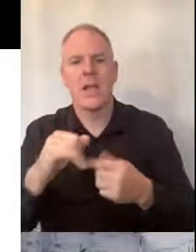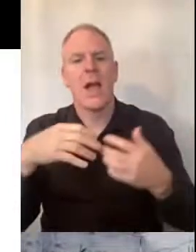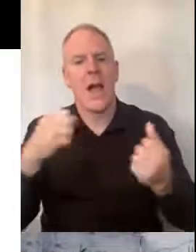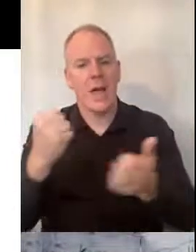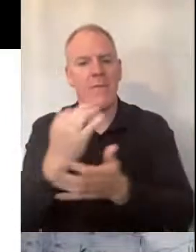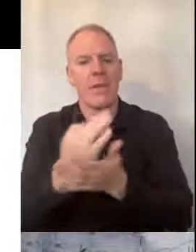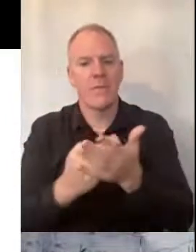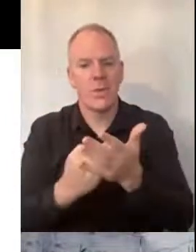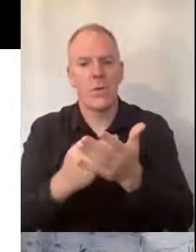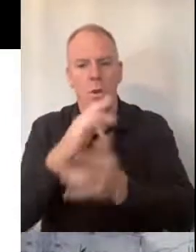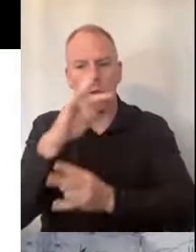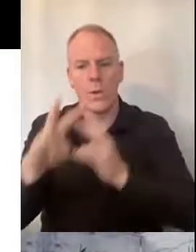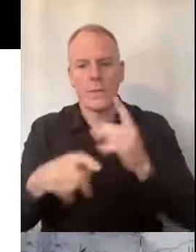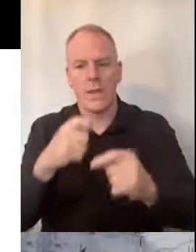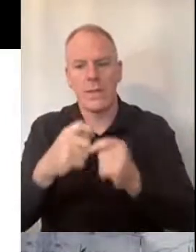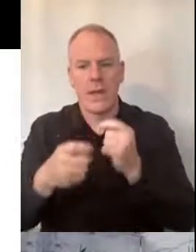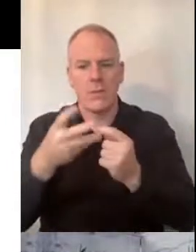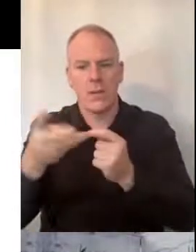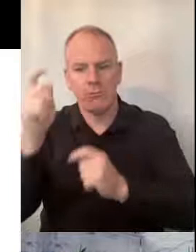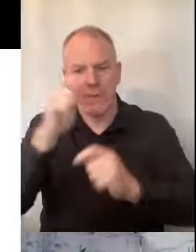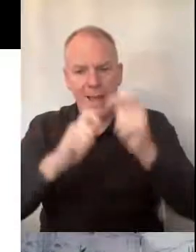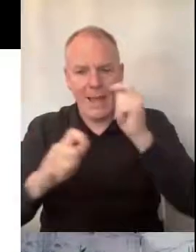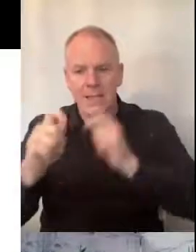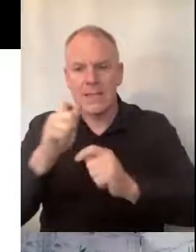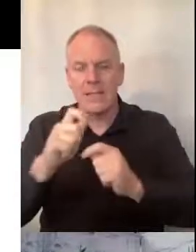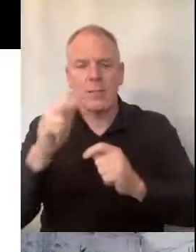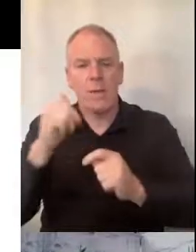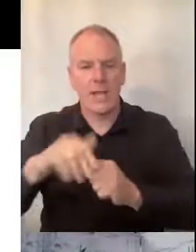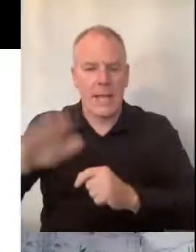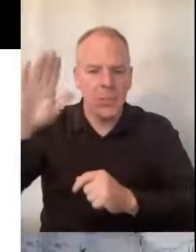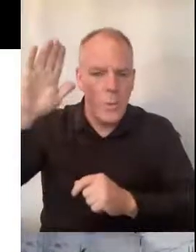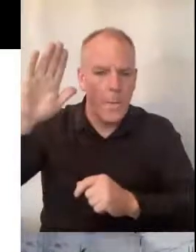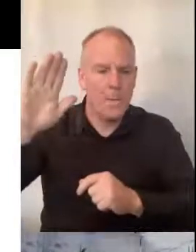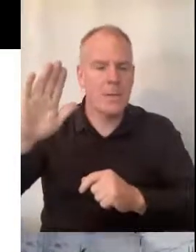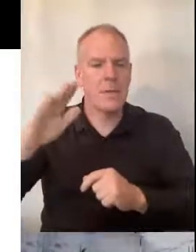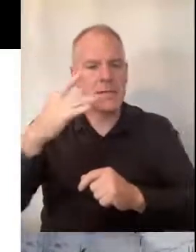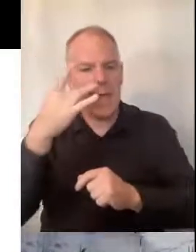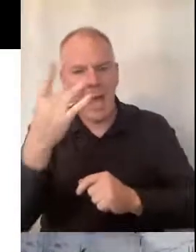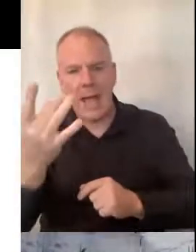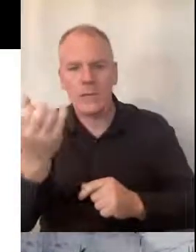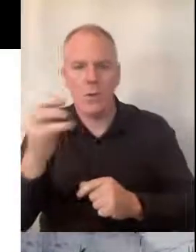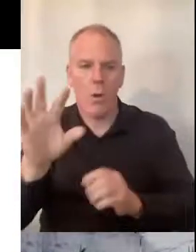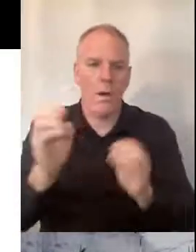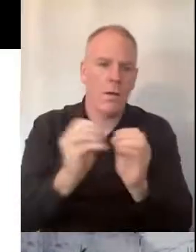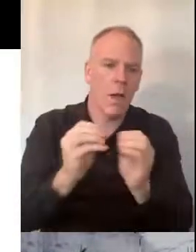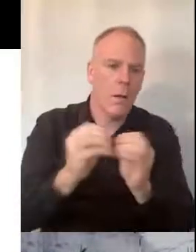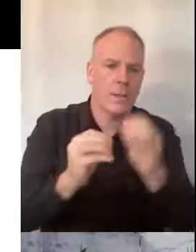And during that you're more than welcome to raise your hand and unmute and ask or make a comment anything like that.